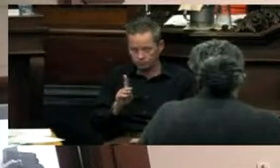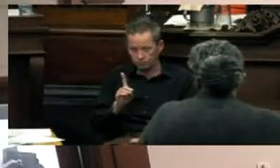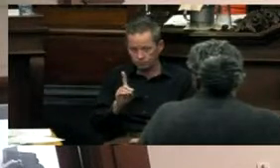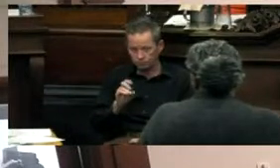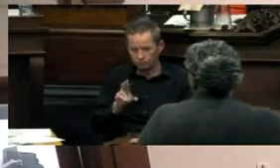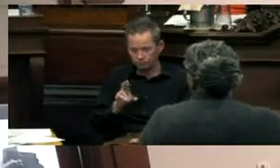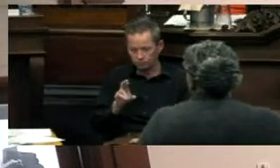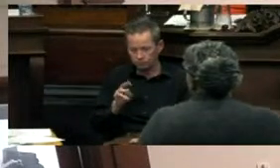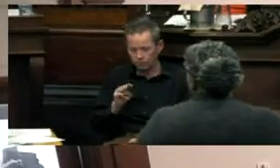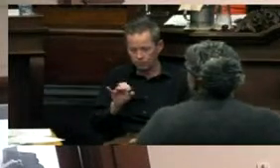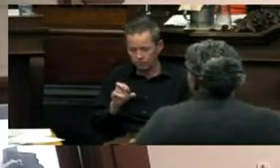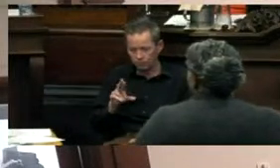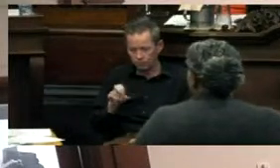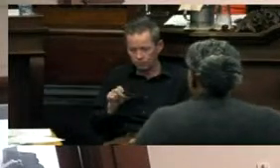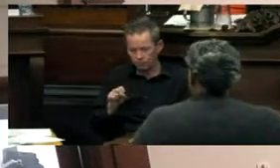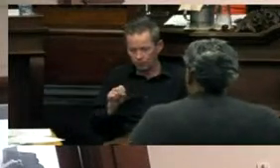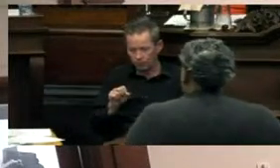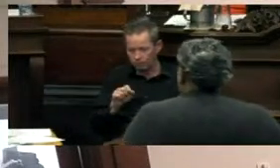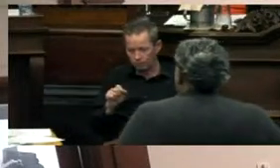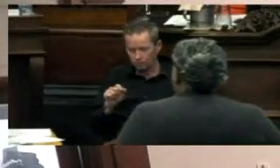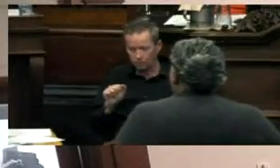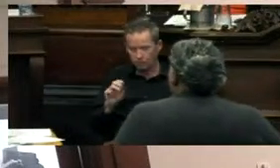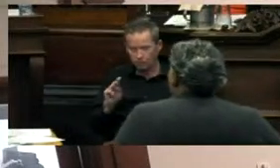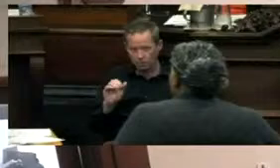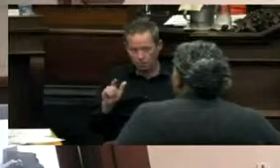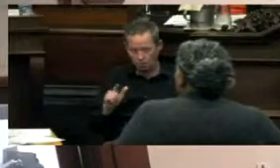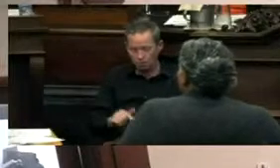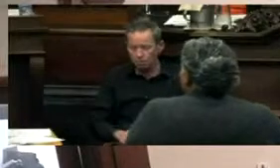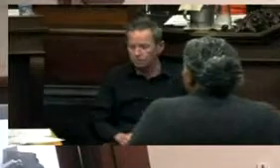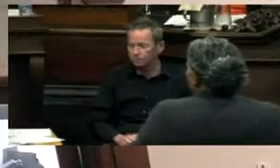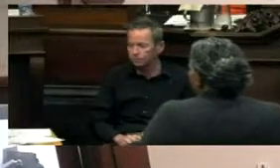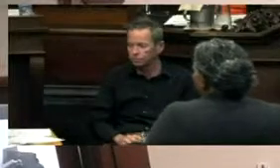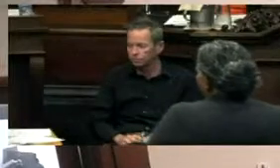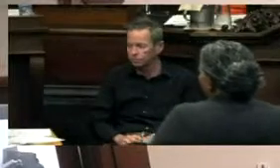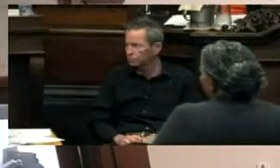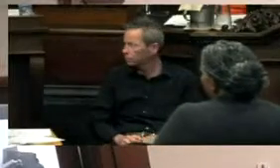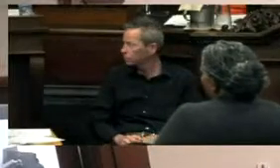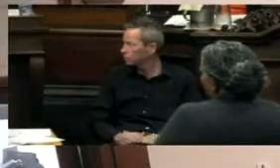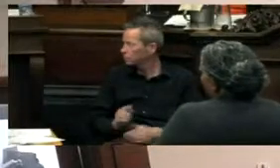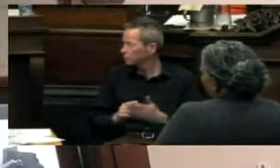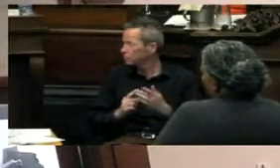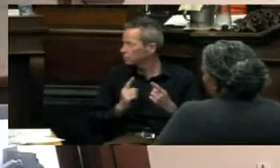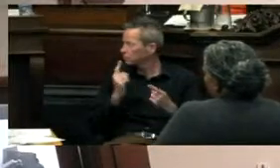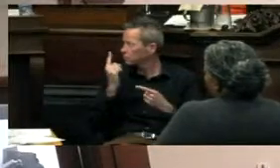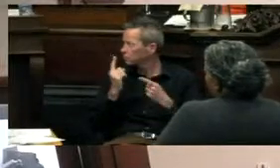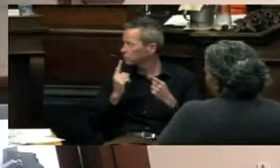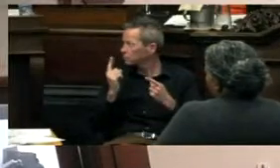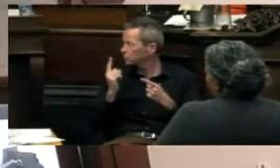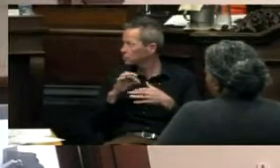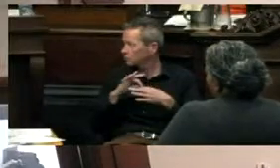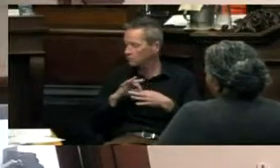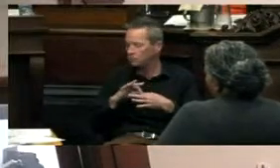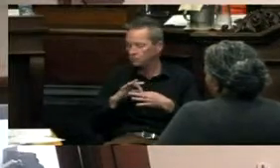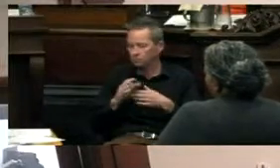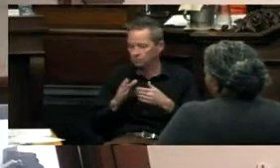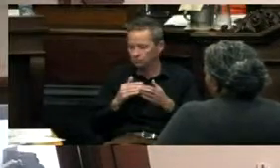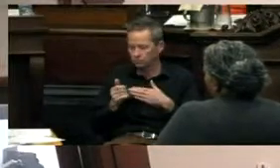question is for you, Doctor